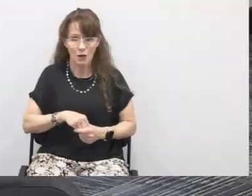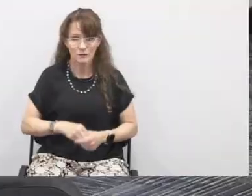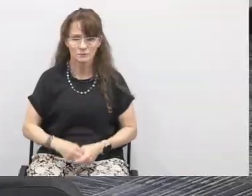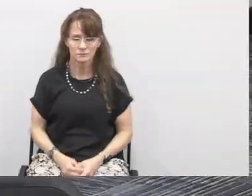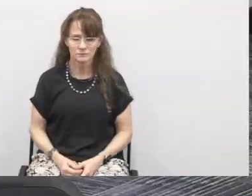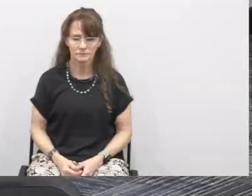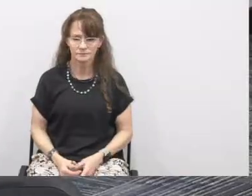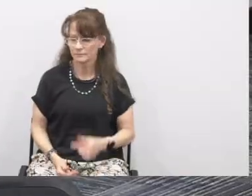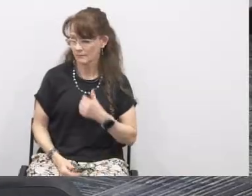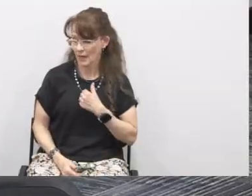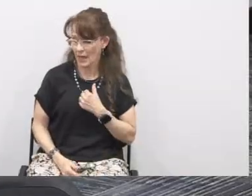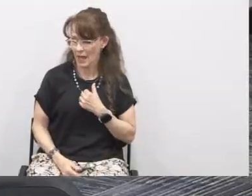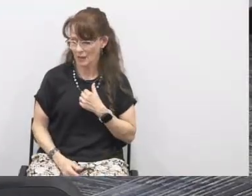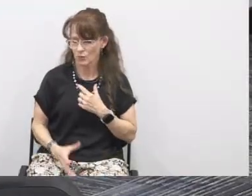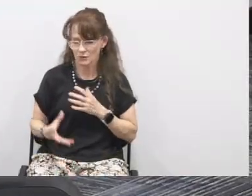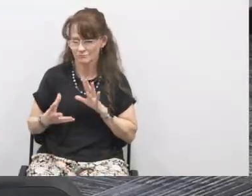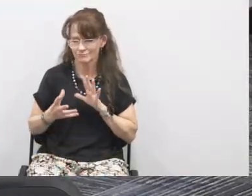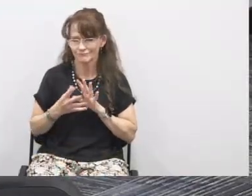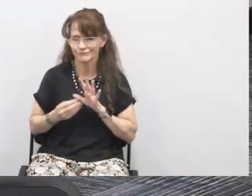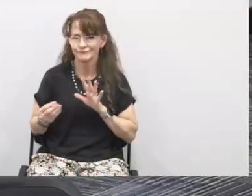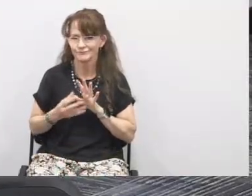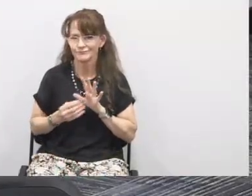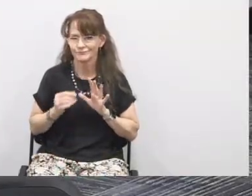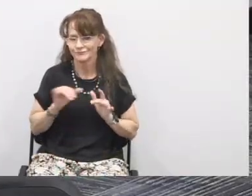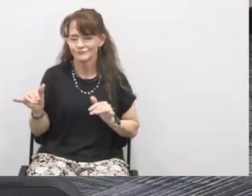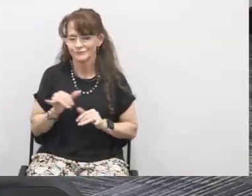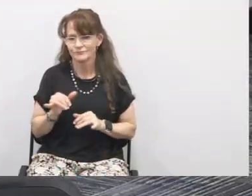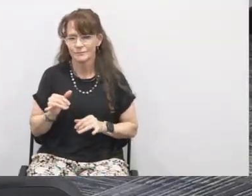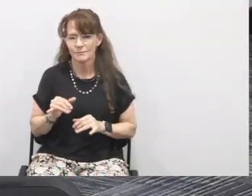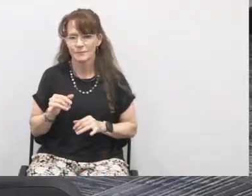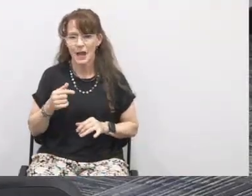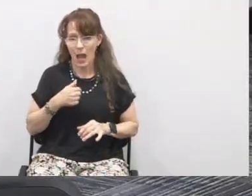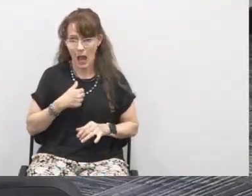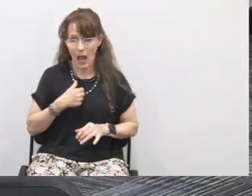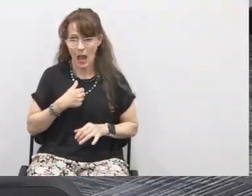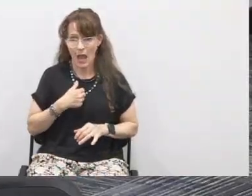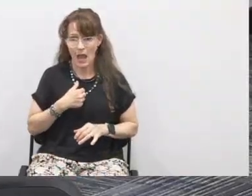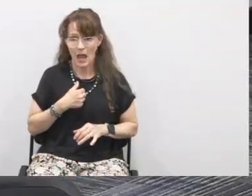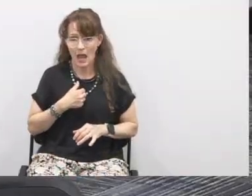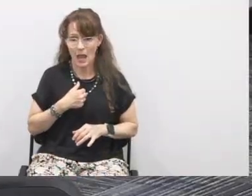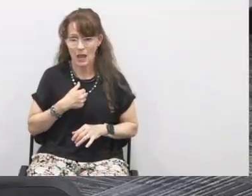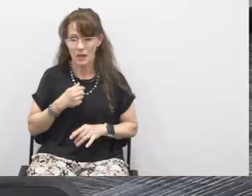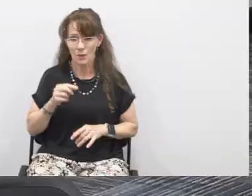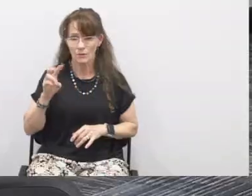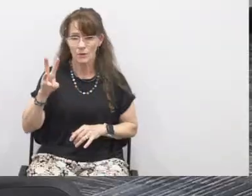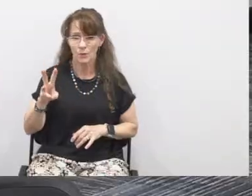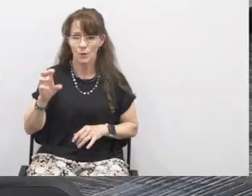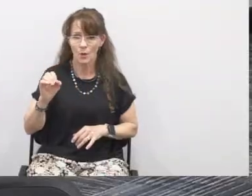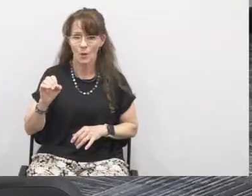And I will echo what Dr. Williams shared, which is, I was actually went to a wolf pack a couple years ago